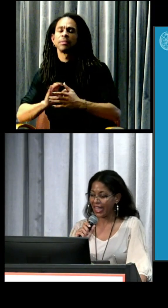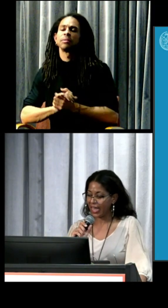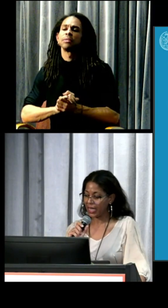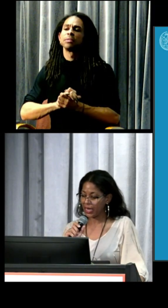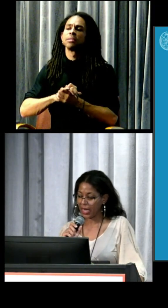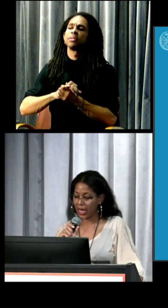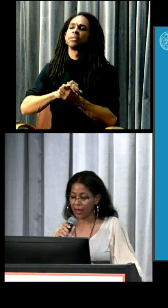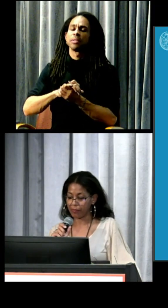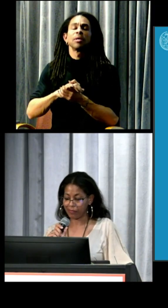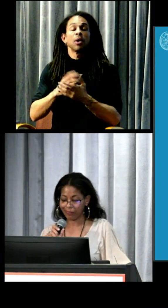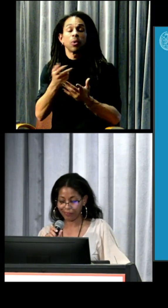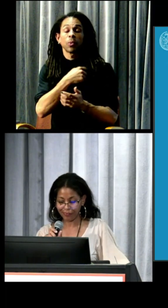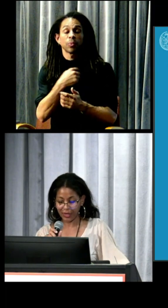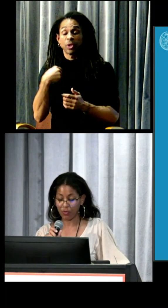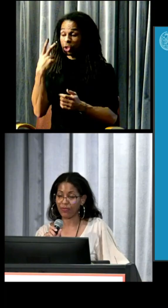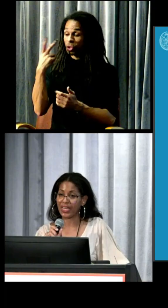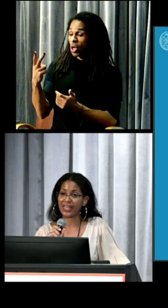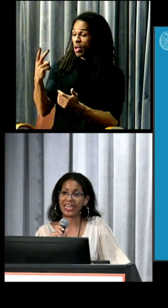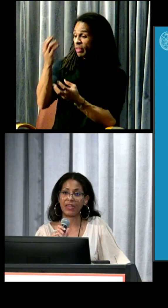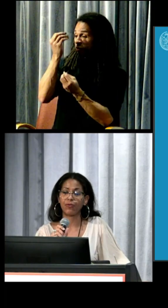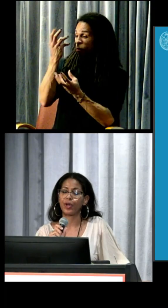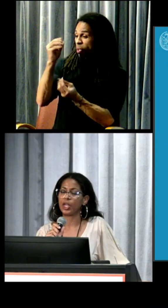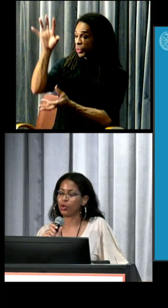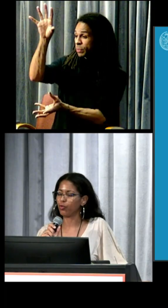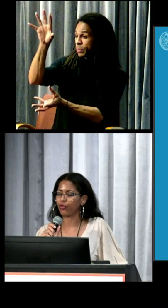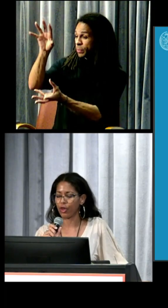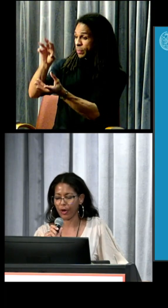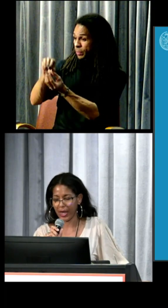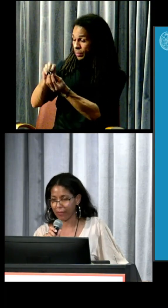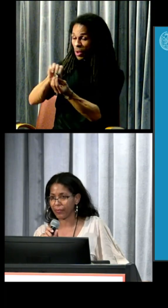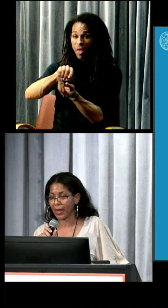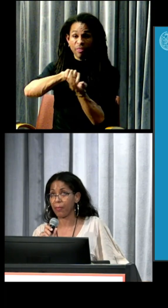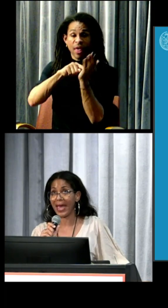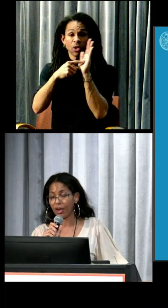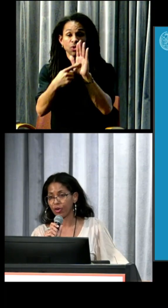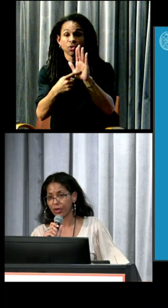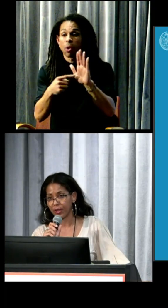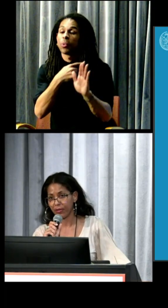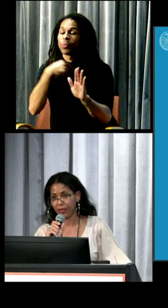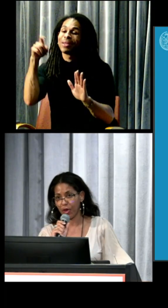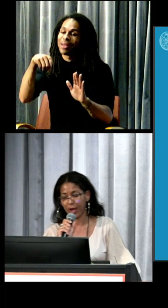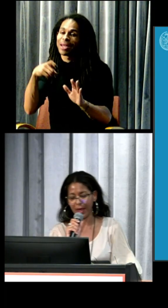it collapses a bunch of the categories and reduces the detail that you can get out of this survey.